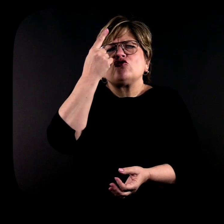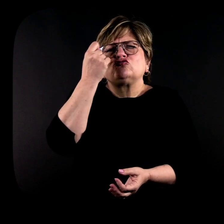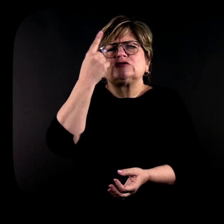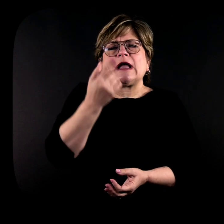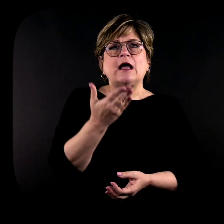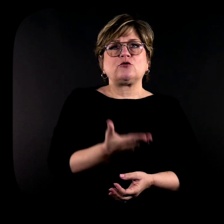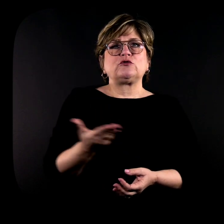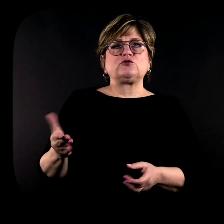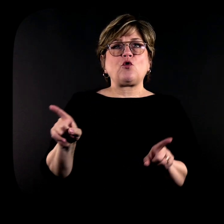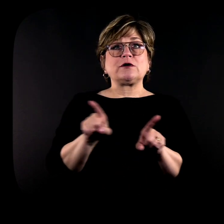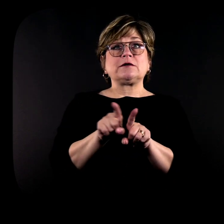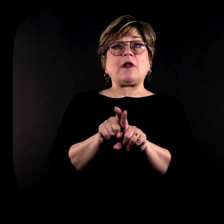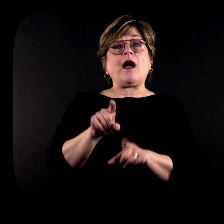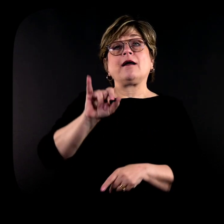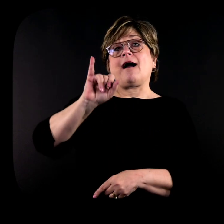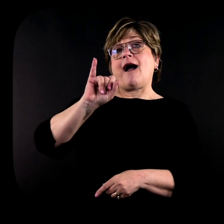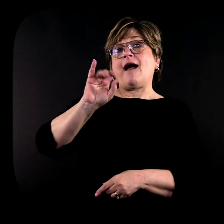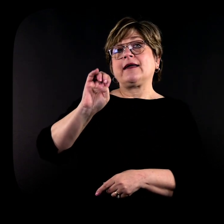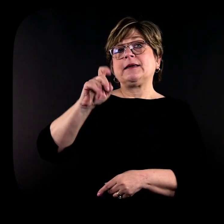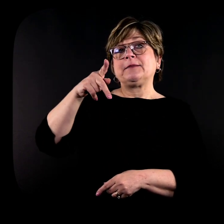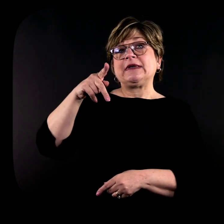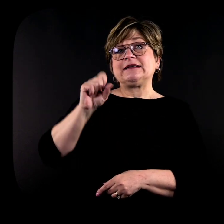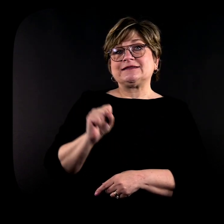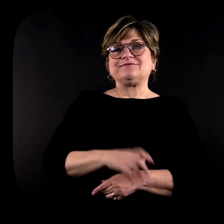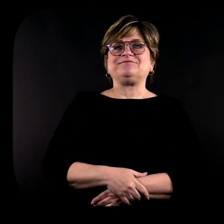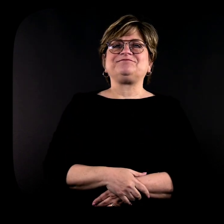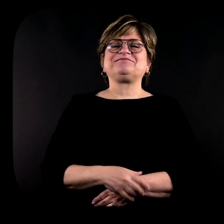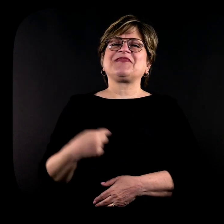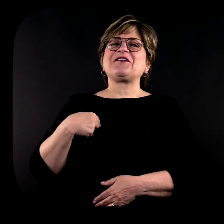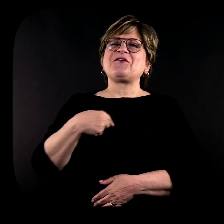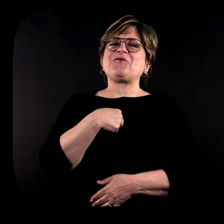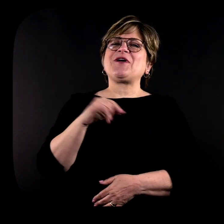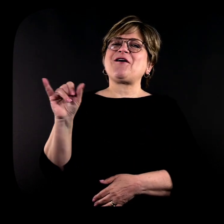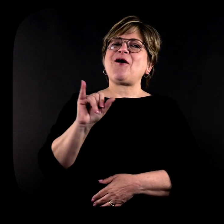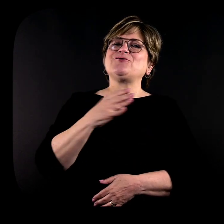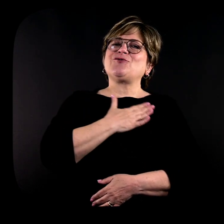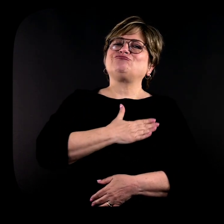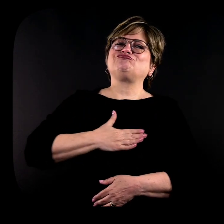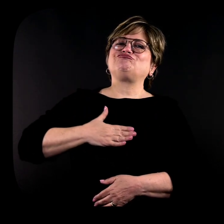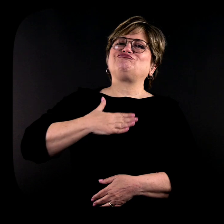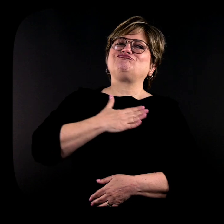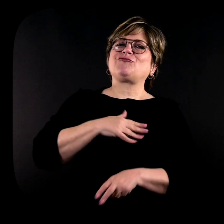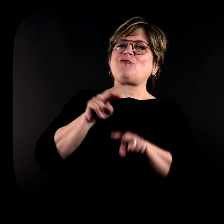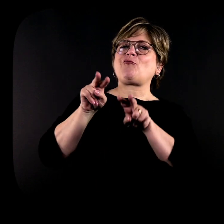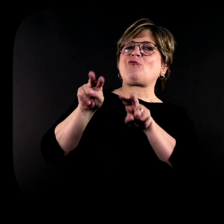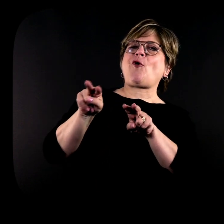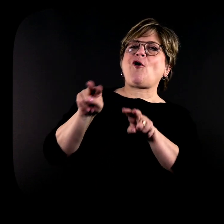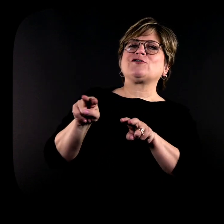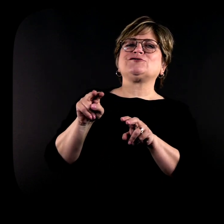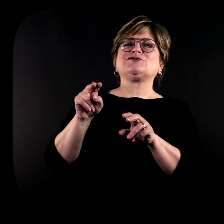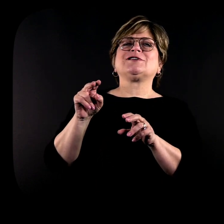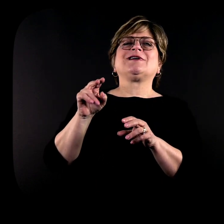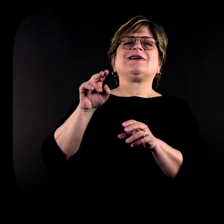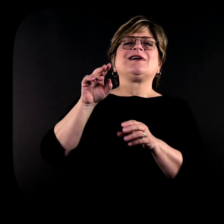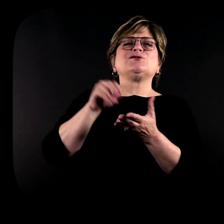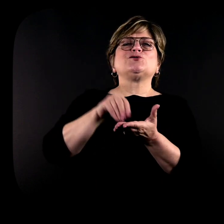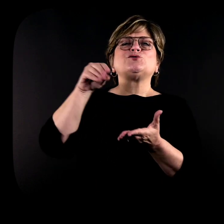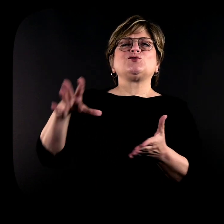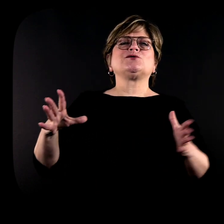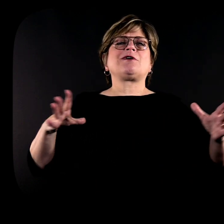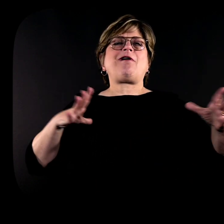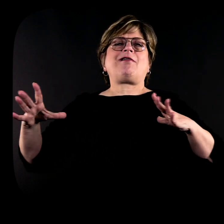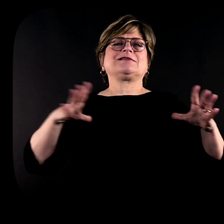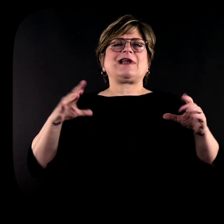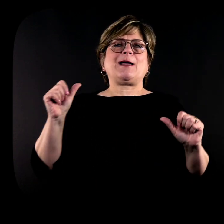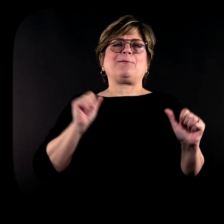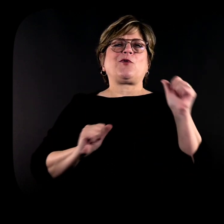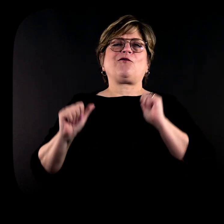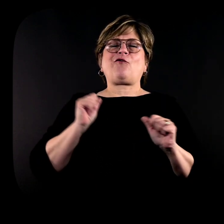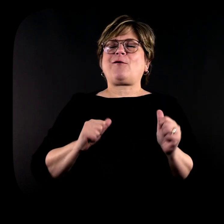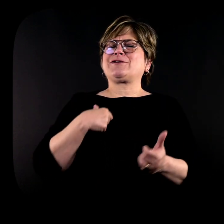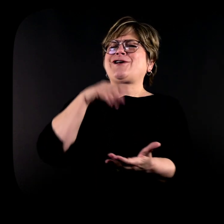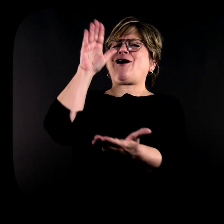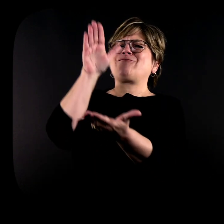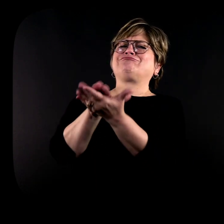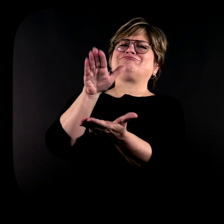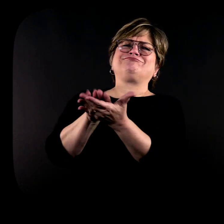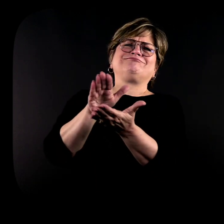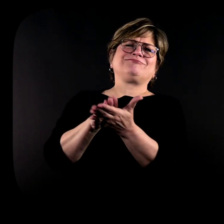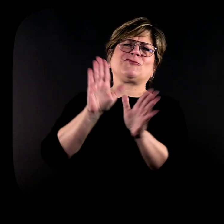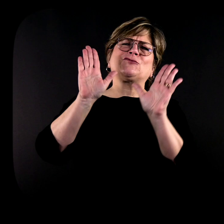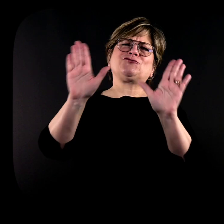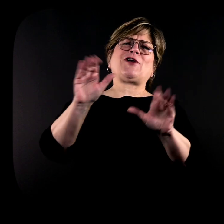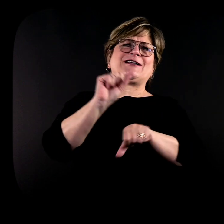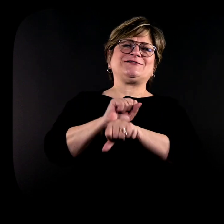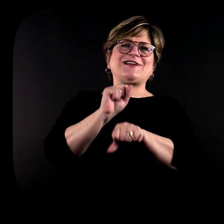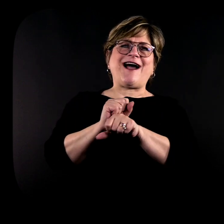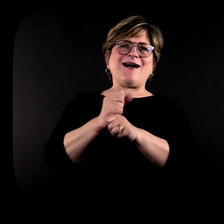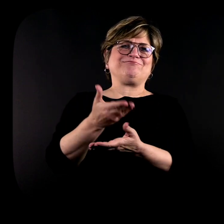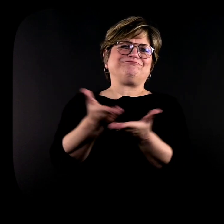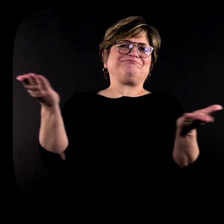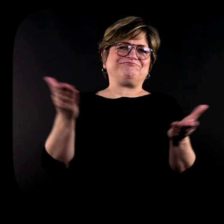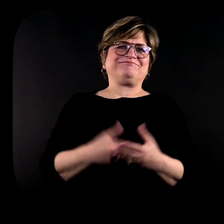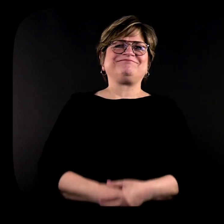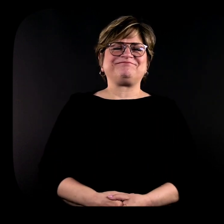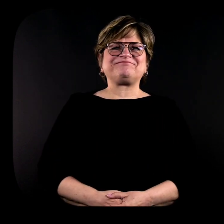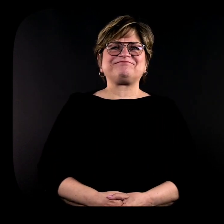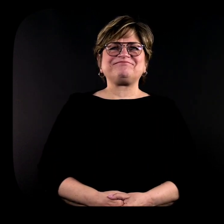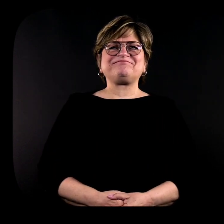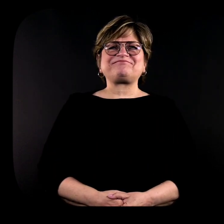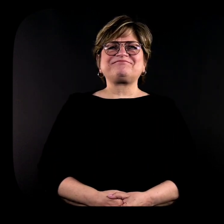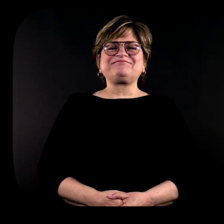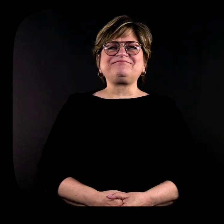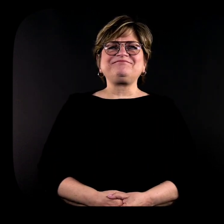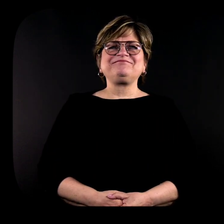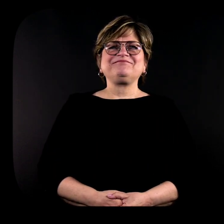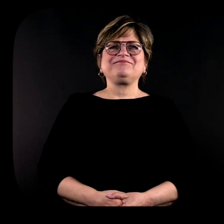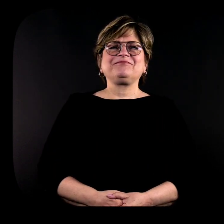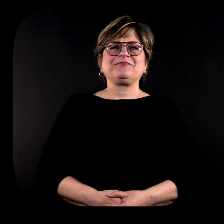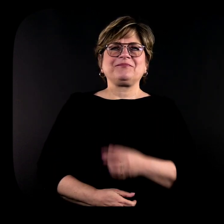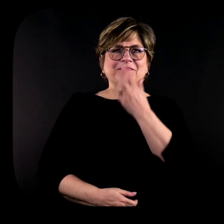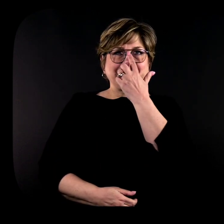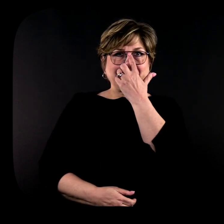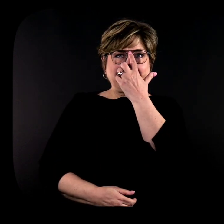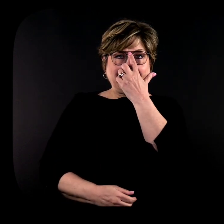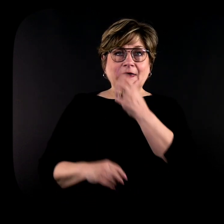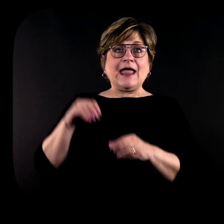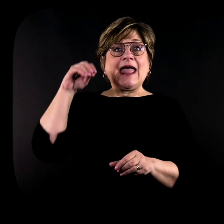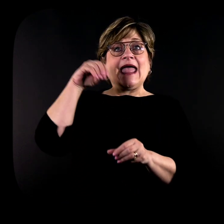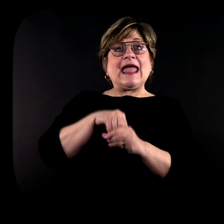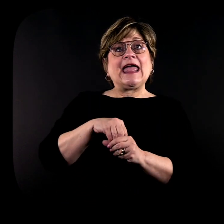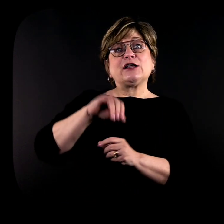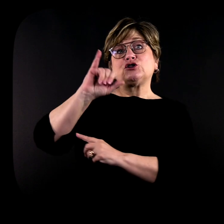resources like IEPs. We also enjoyed watching the students’ holiday performance—great job, everyone!